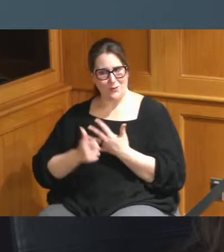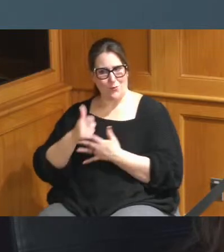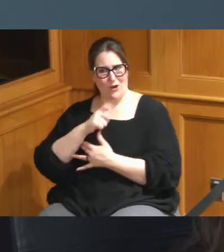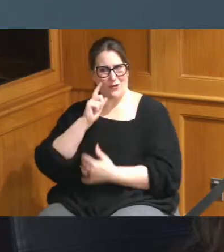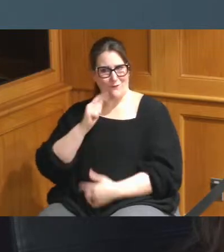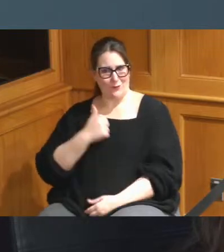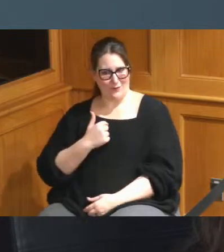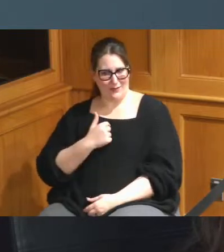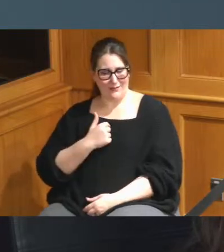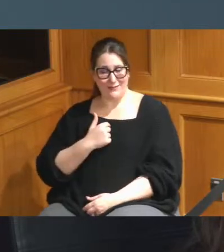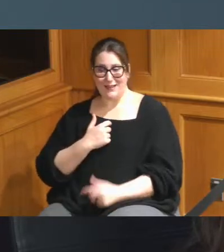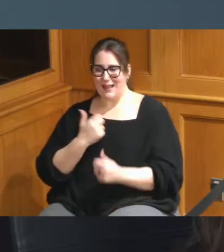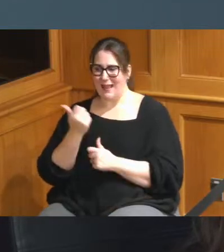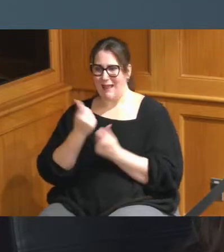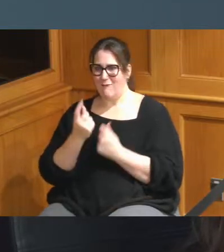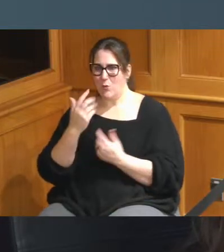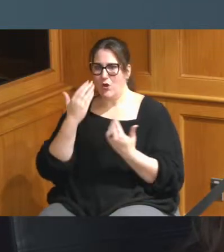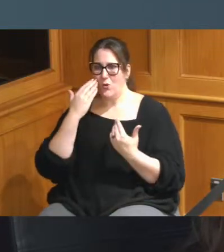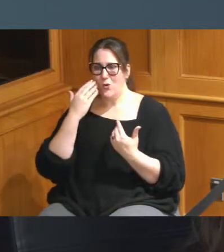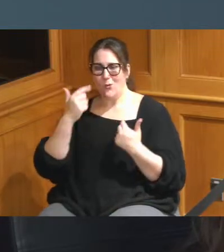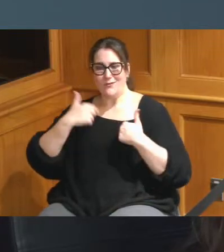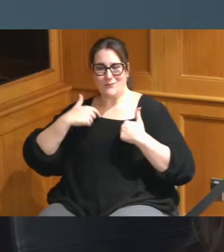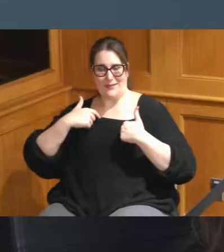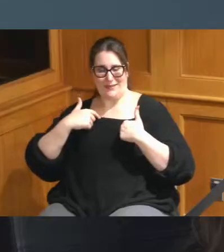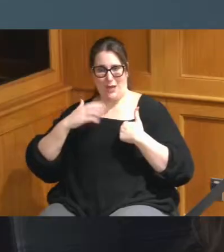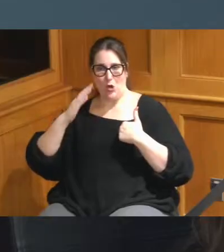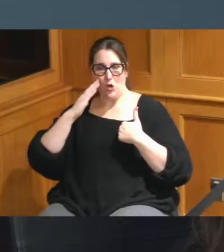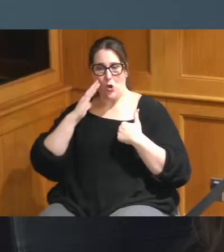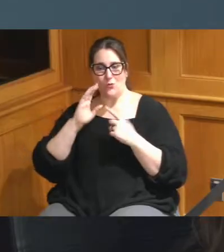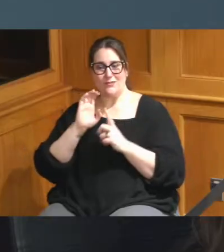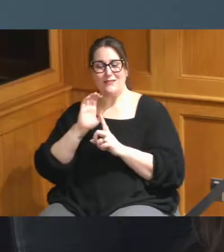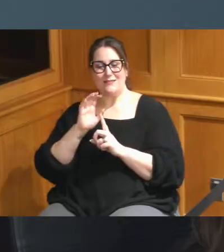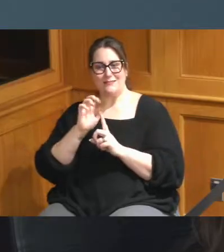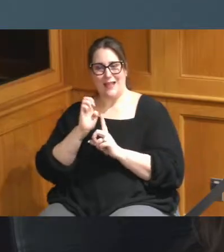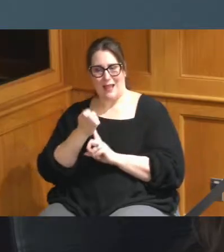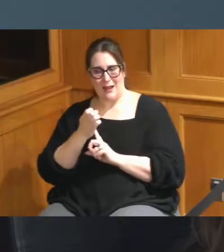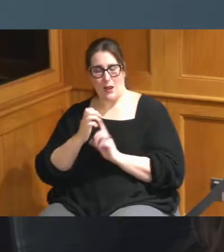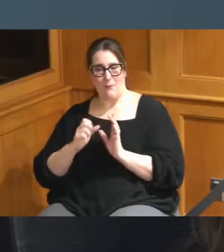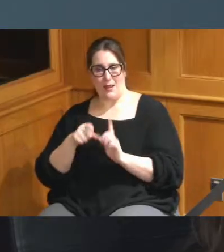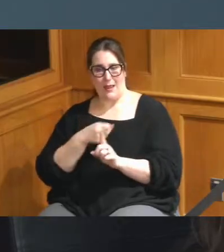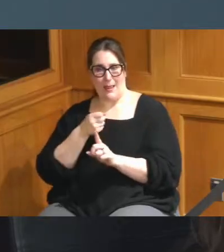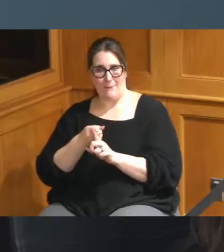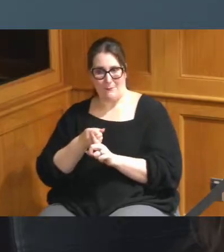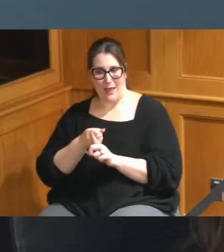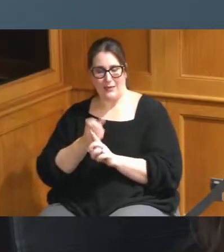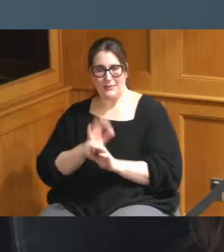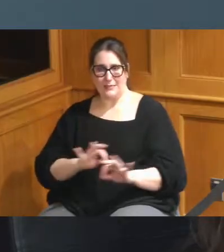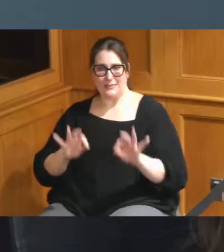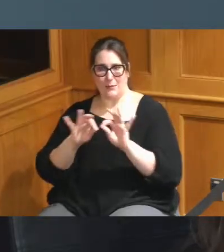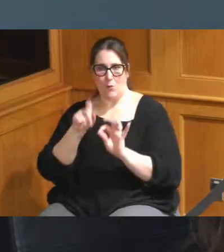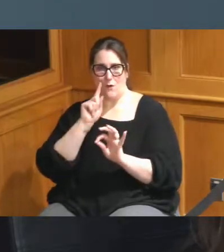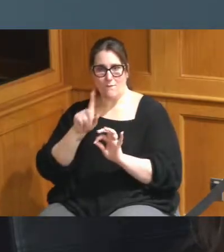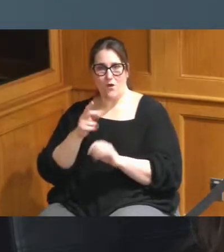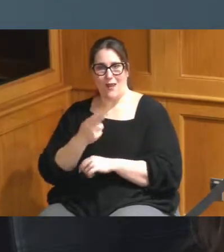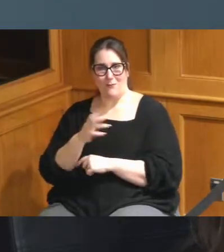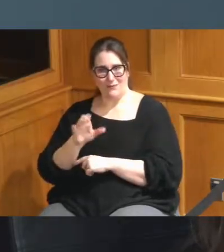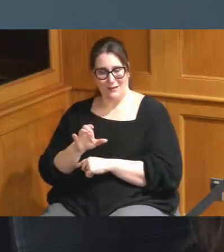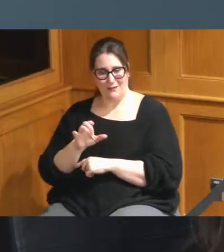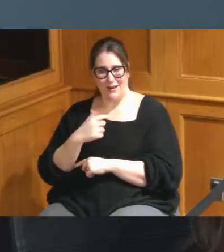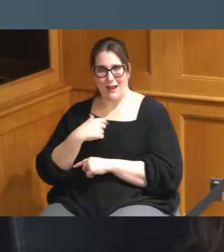knows that economic impact is certainly important to this to this county and I believe that we need